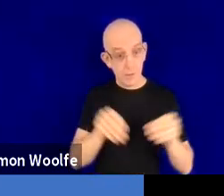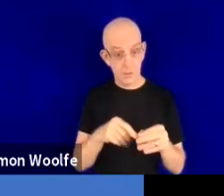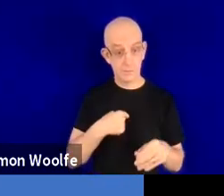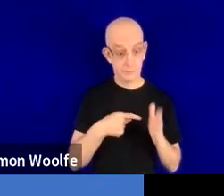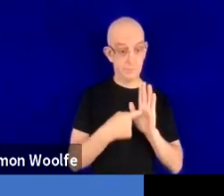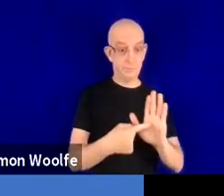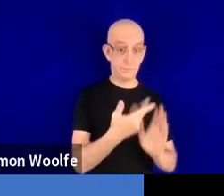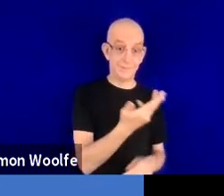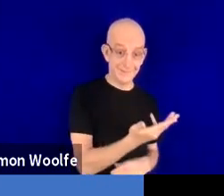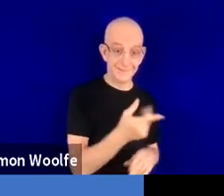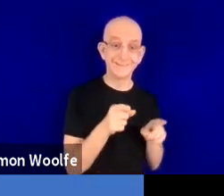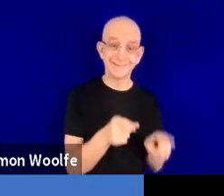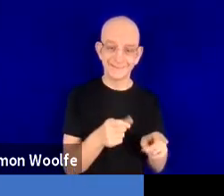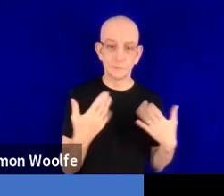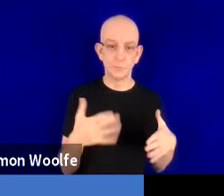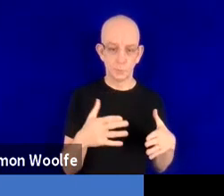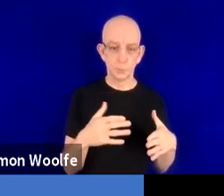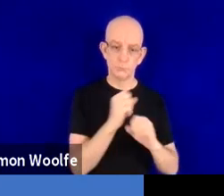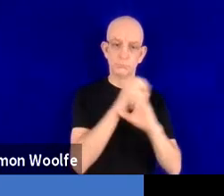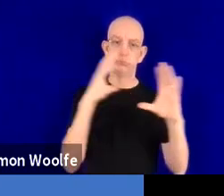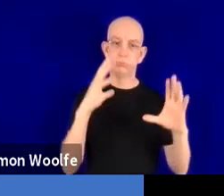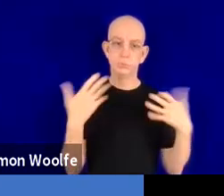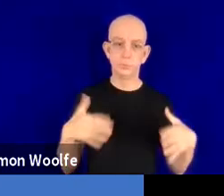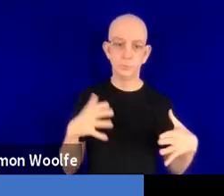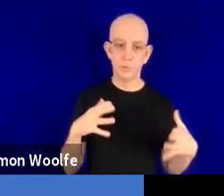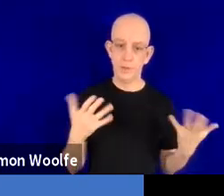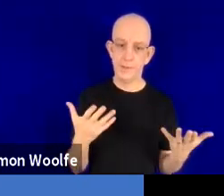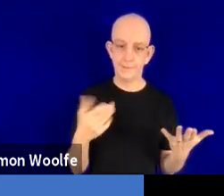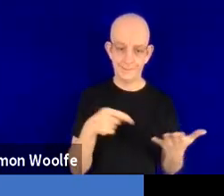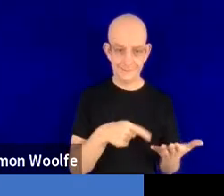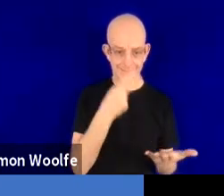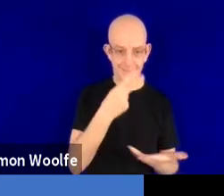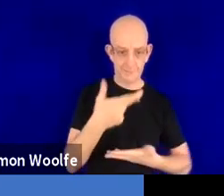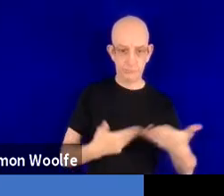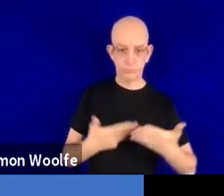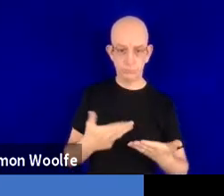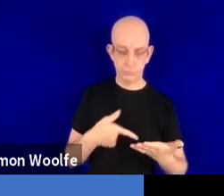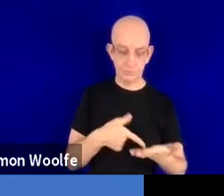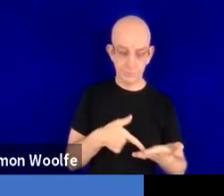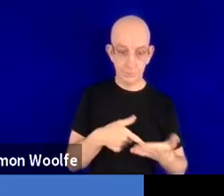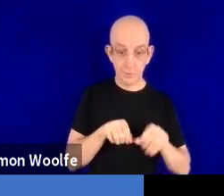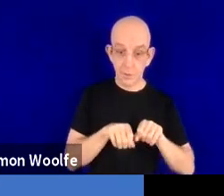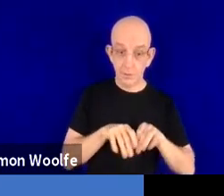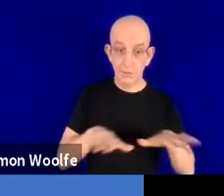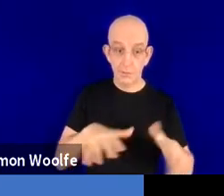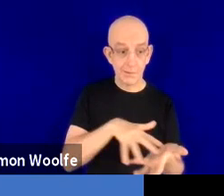of any expansion of coverage of any kind of social protection benefit during a crisis is pretty tough